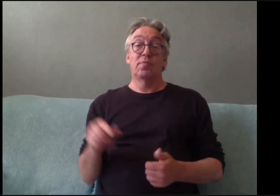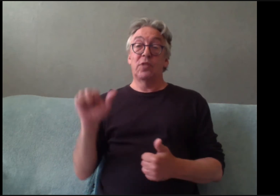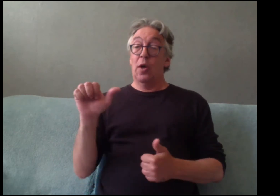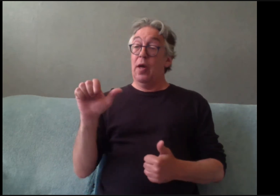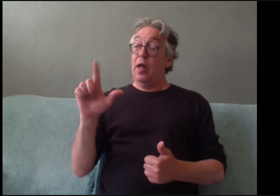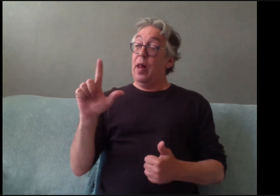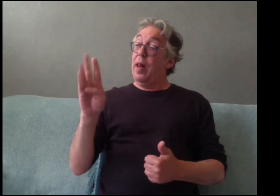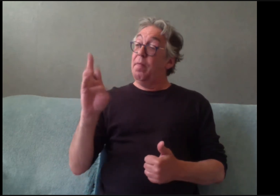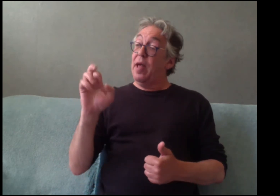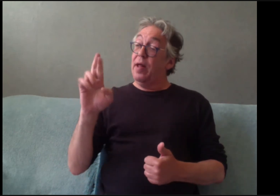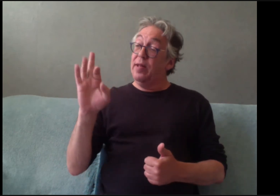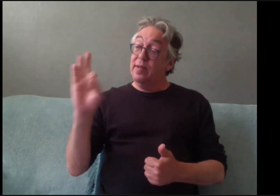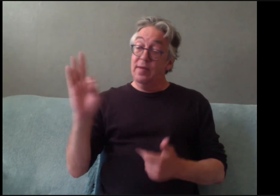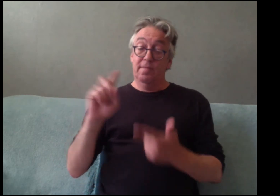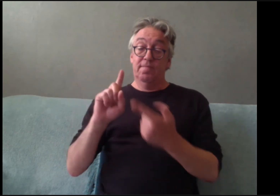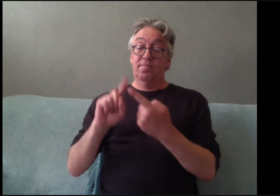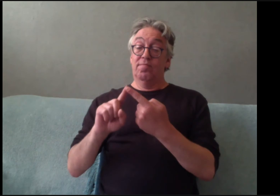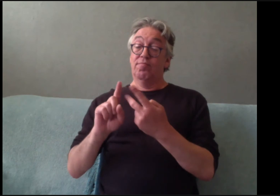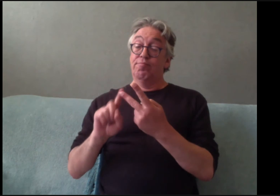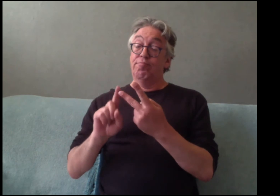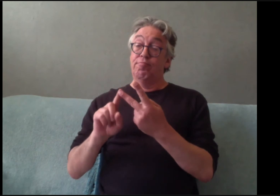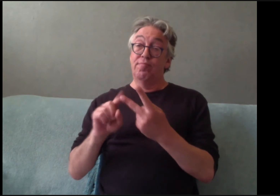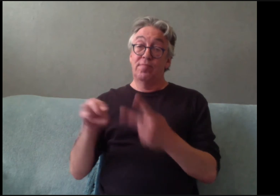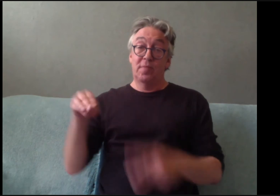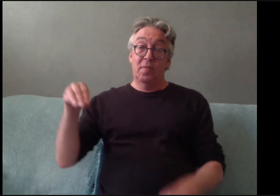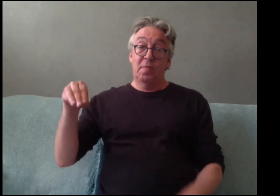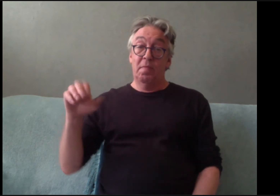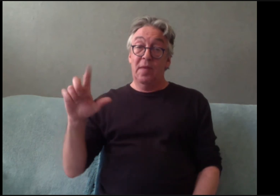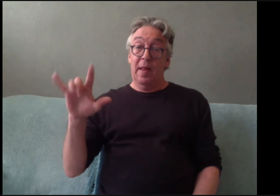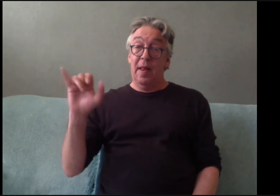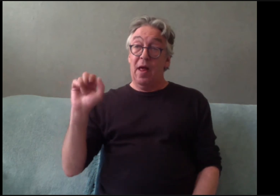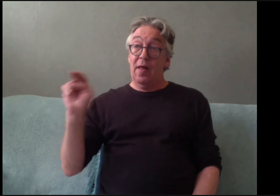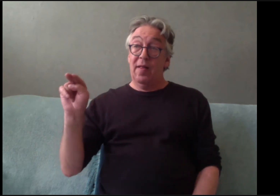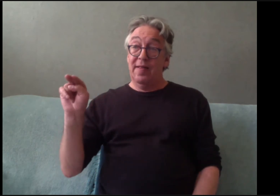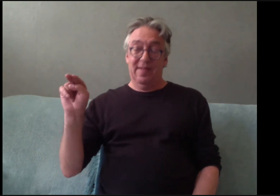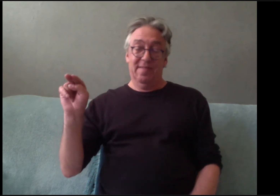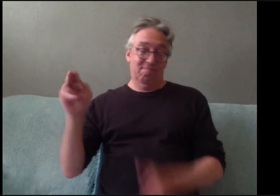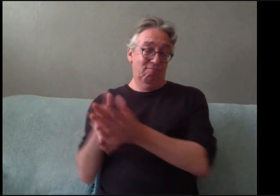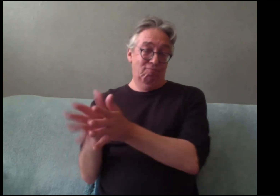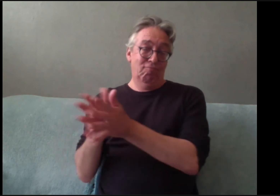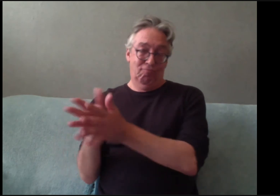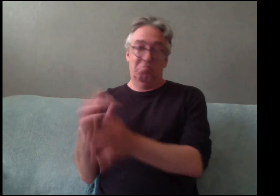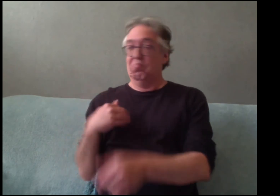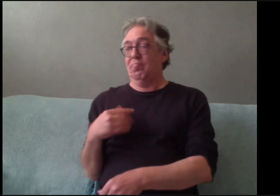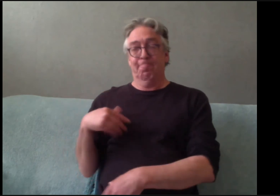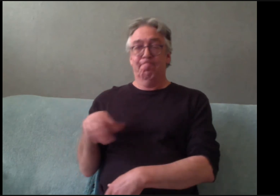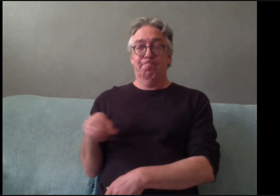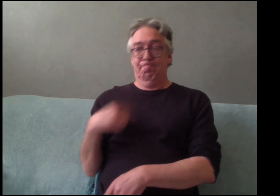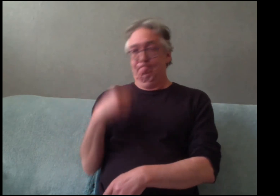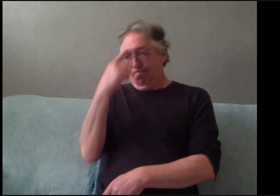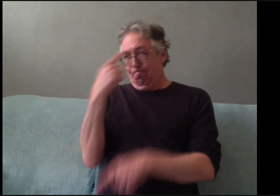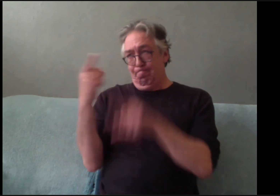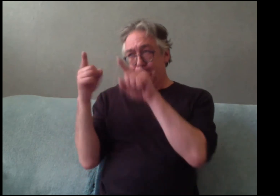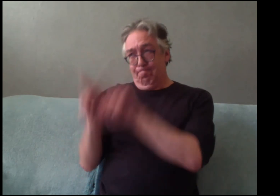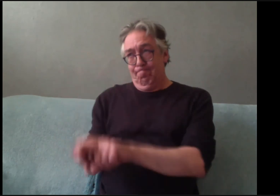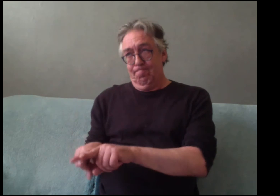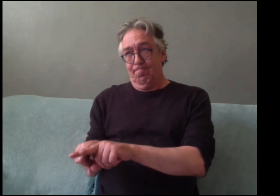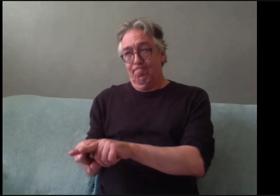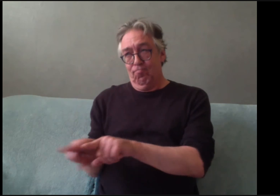in order to alleviate this anxiety or to understand the situation